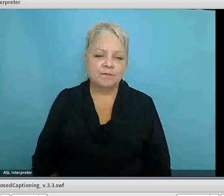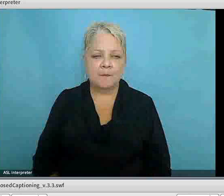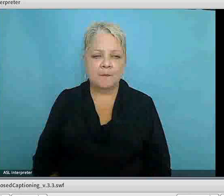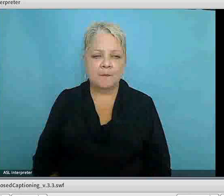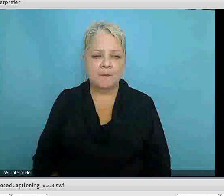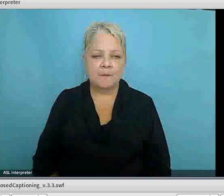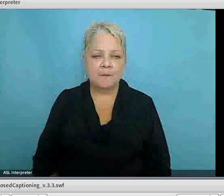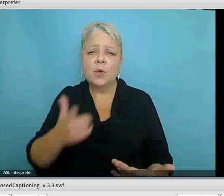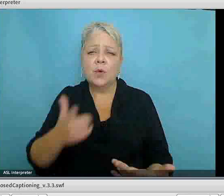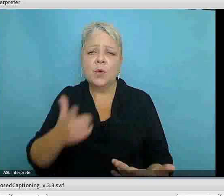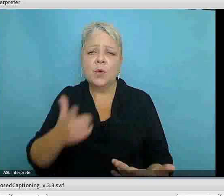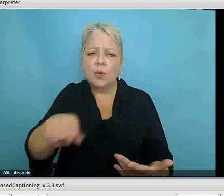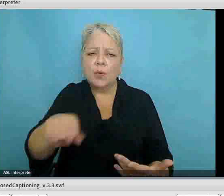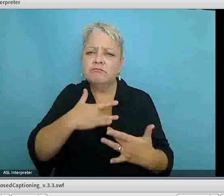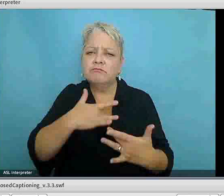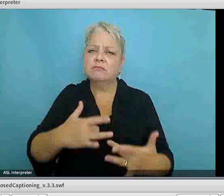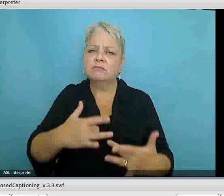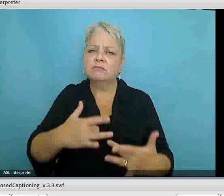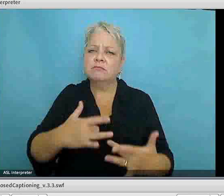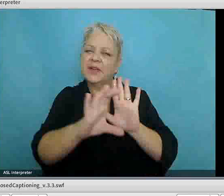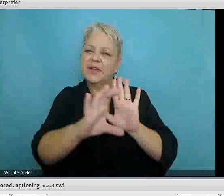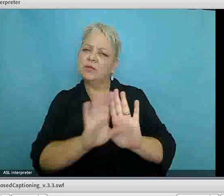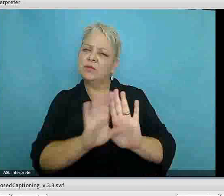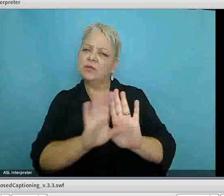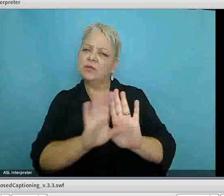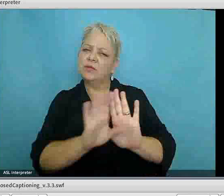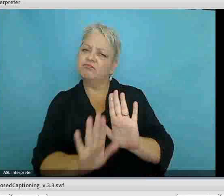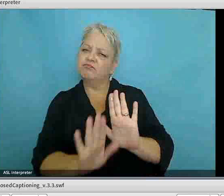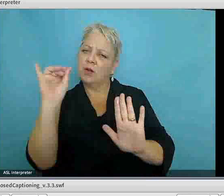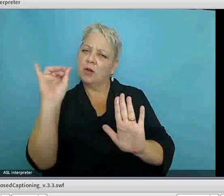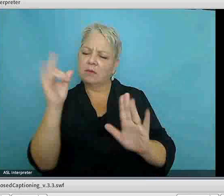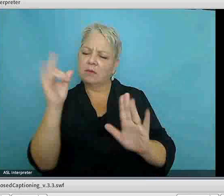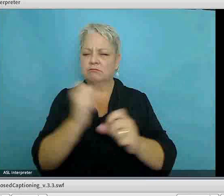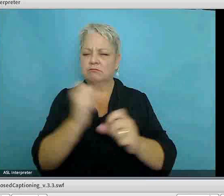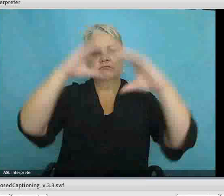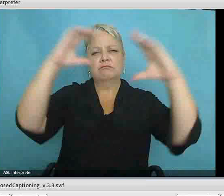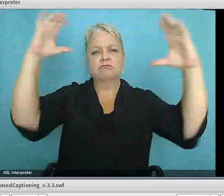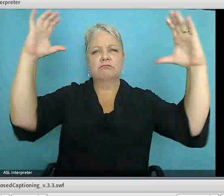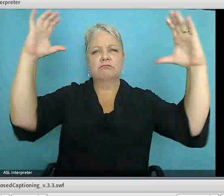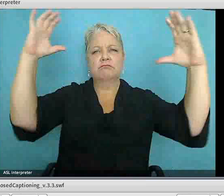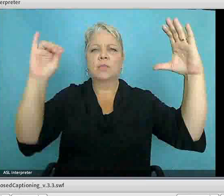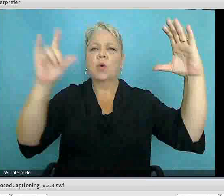So you can have an understanding of who we're actually trying to serve here.